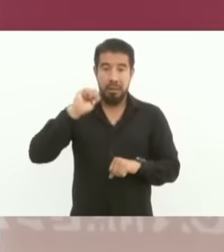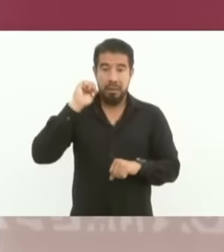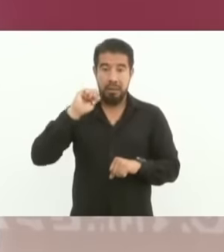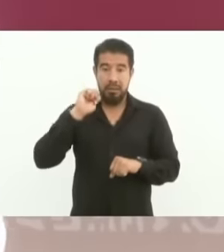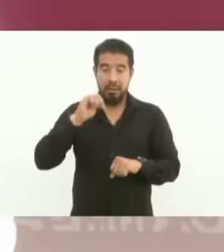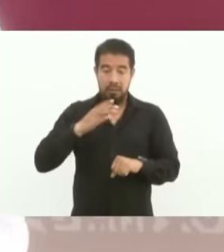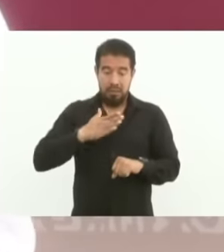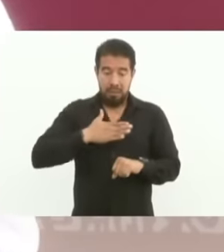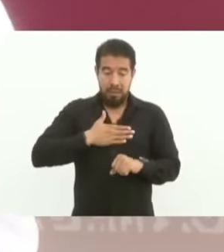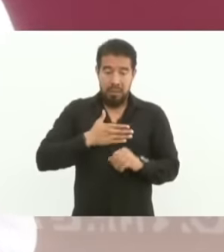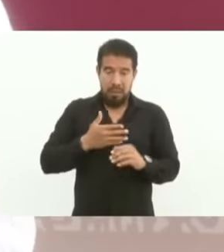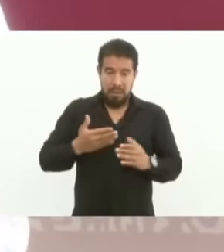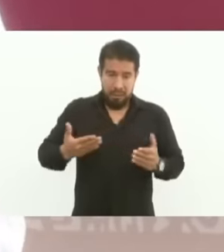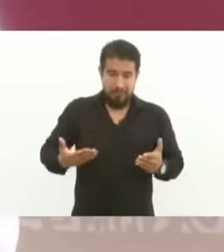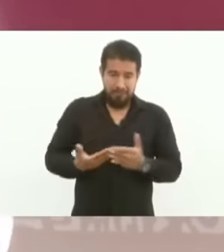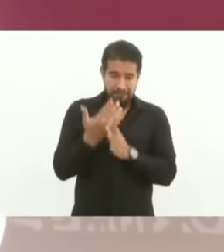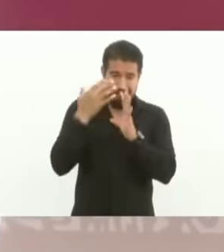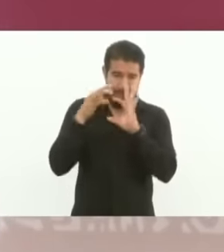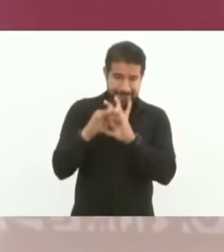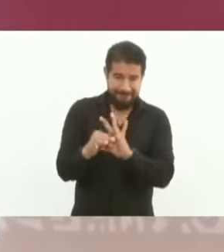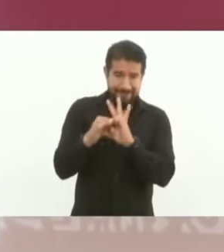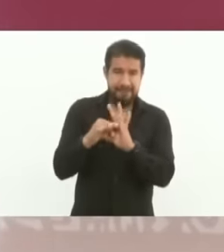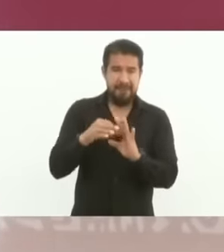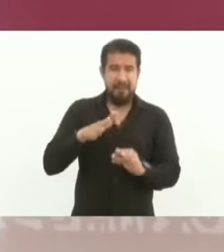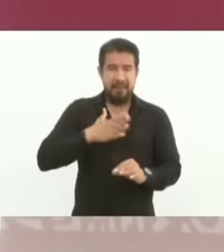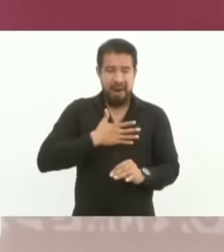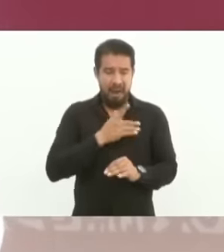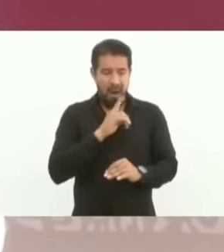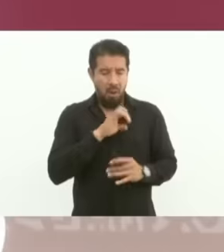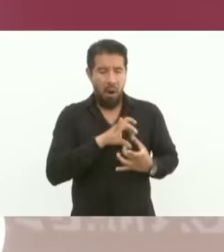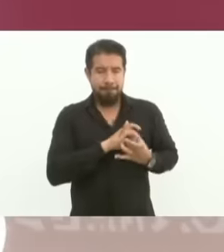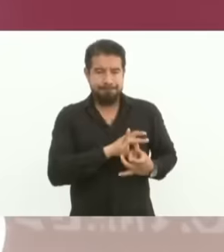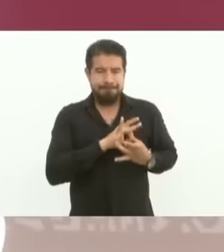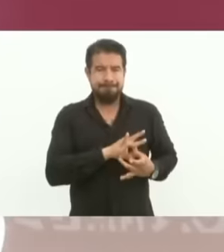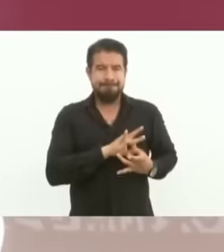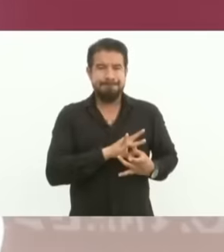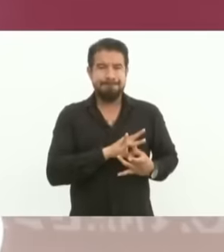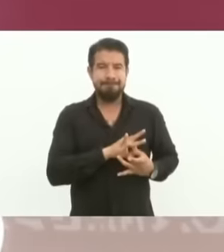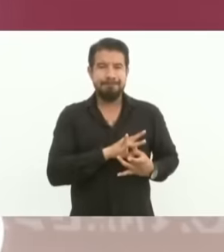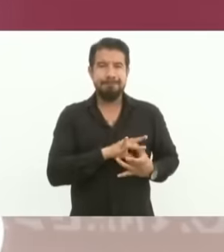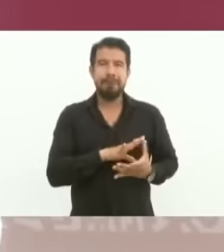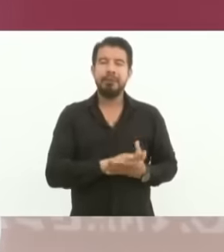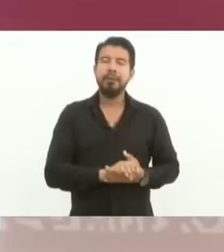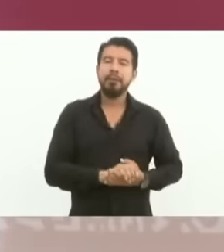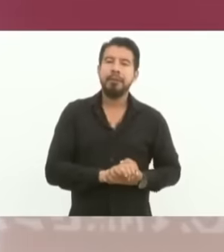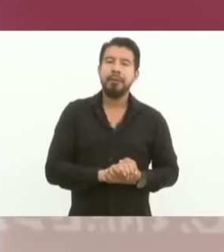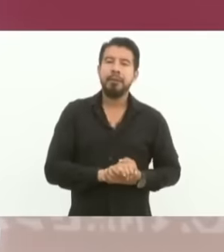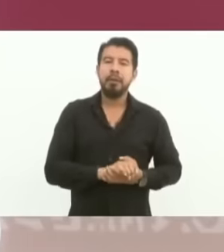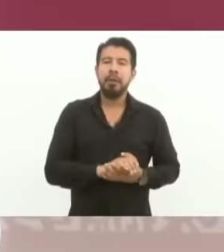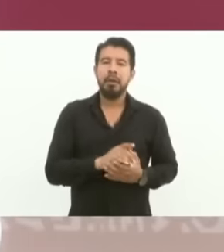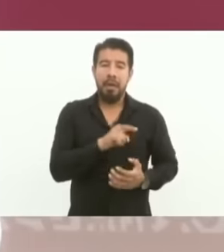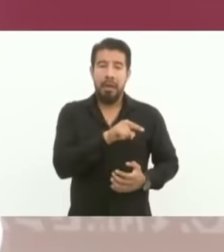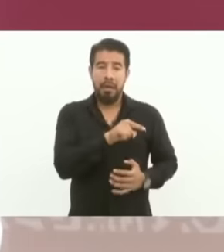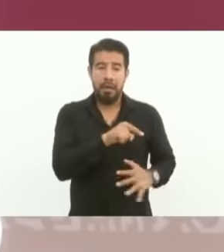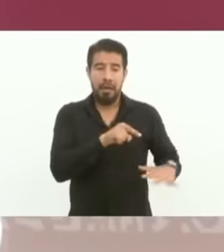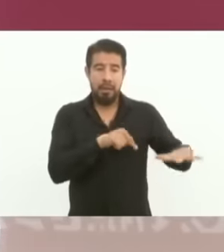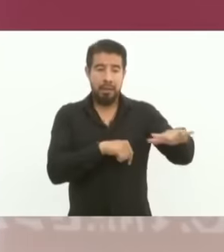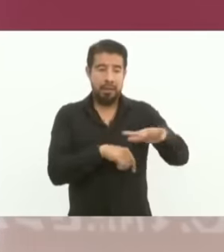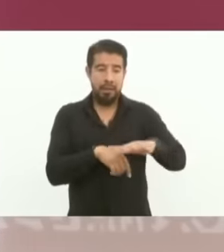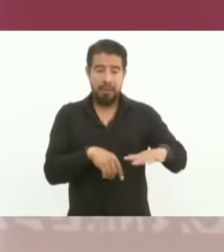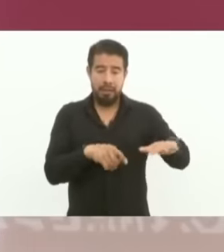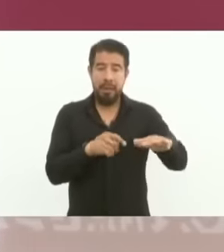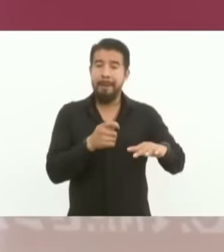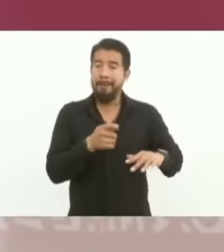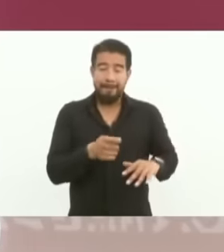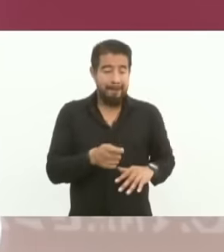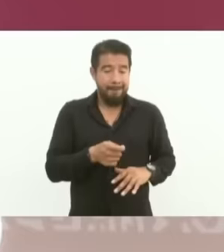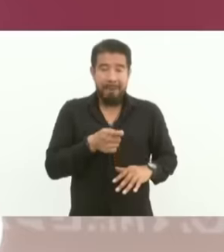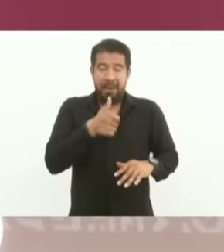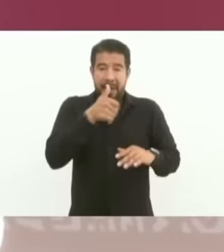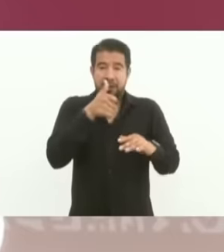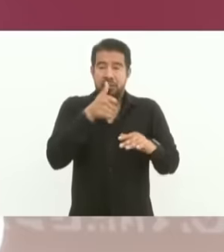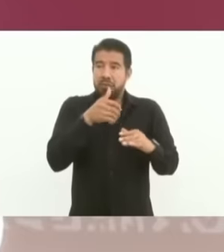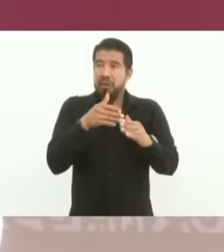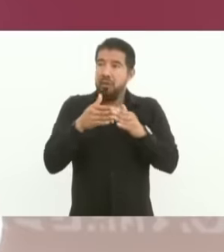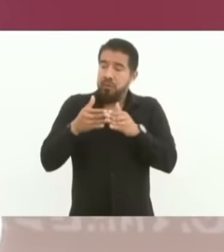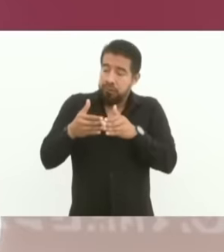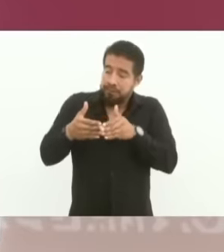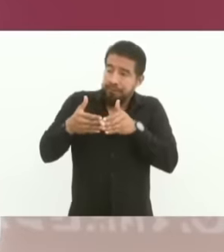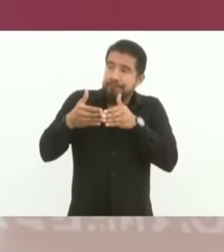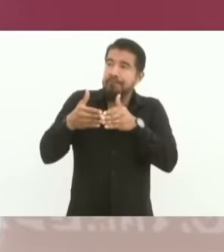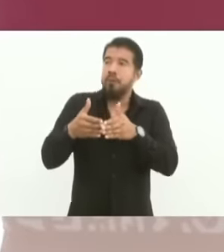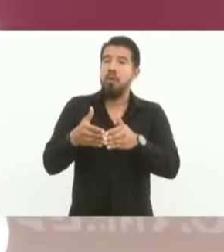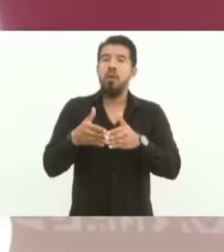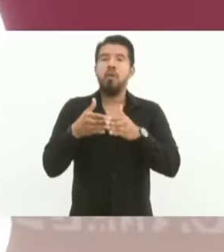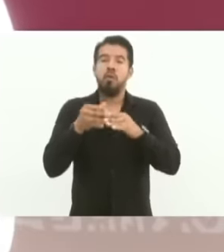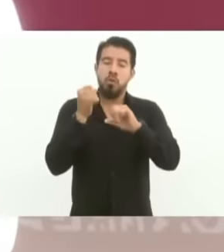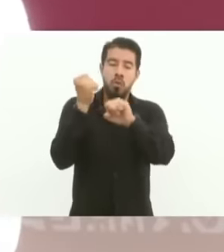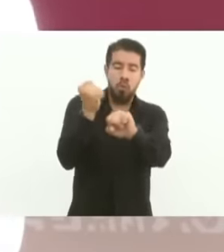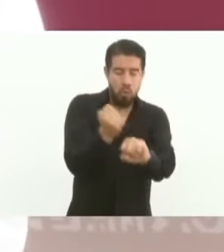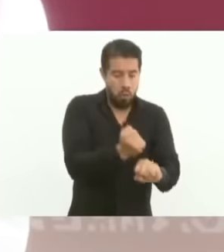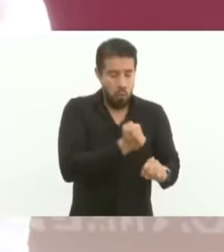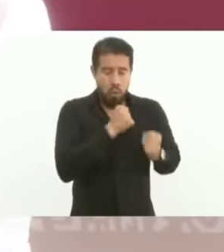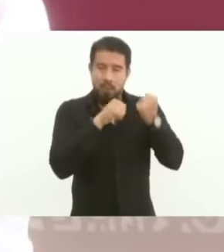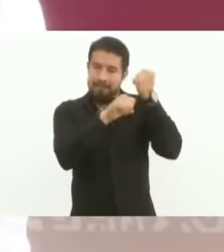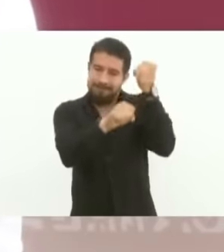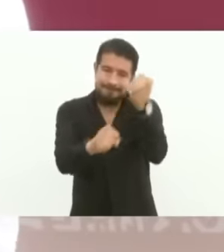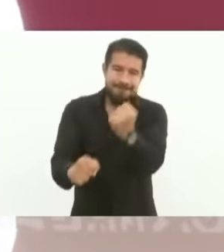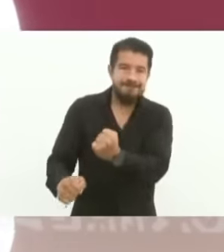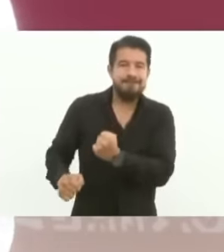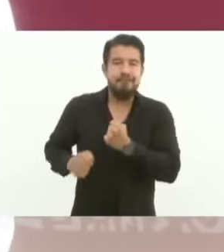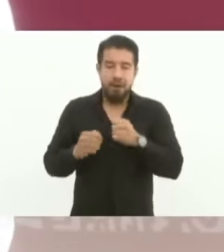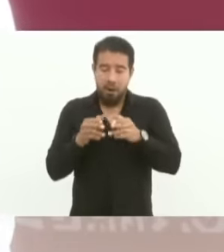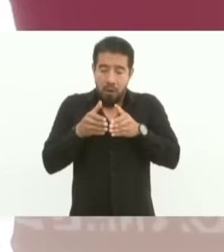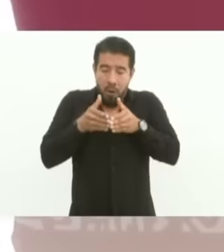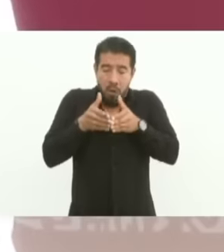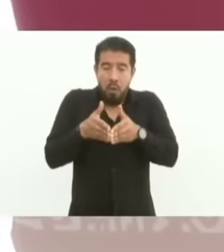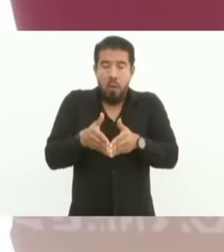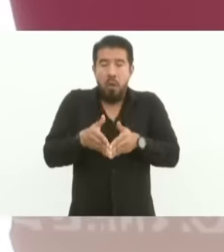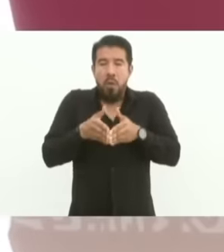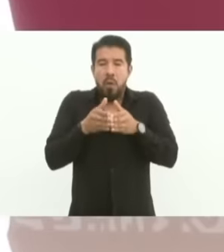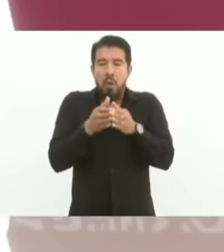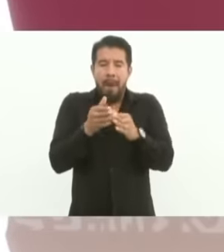e First It was embarked, it was said in a canoe, in a canoe and in a boat